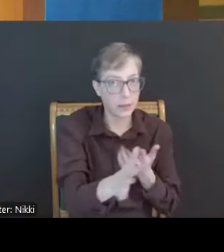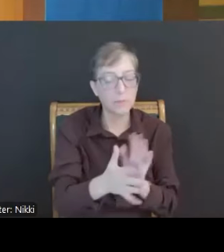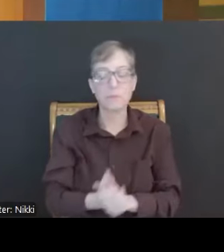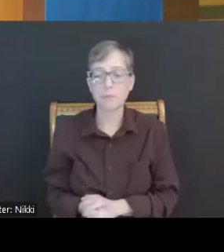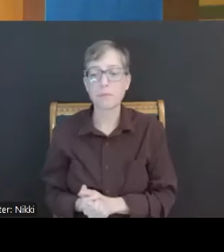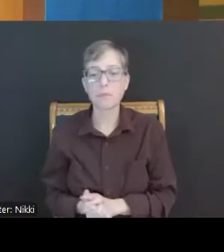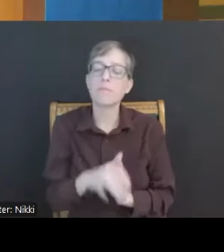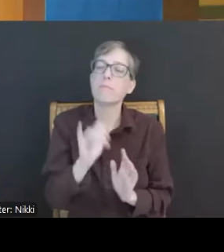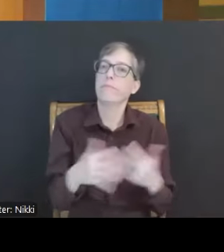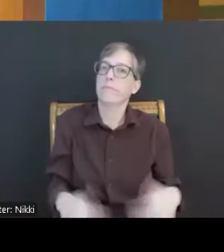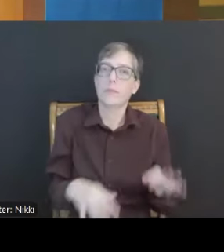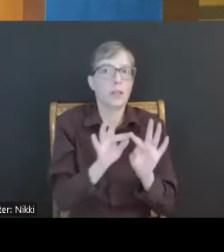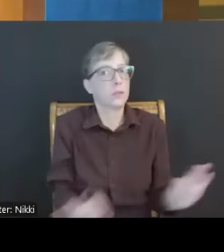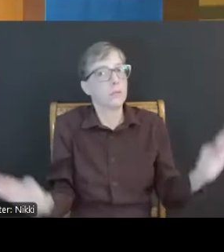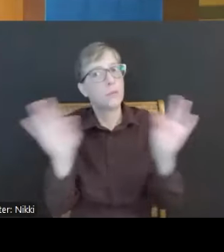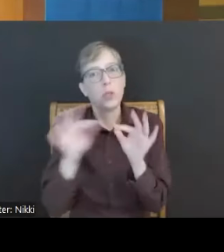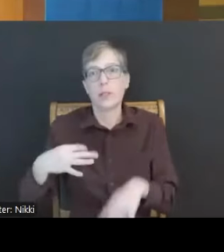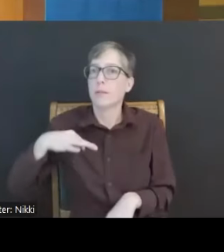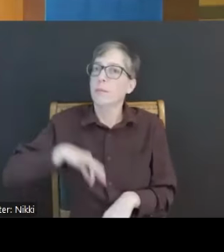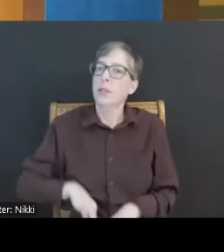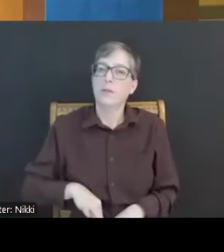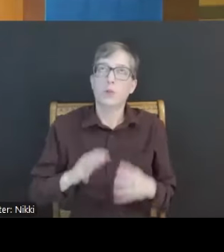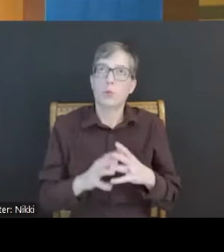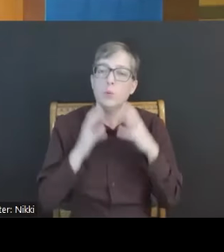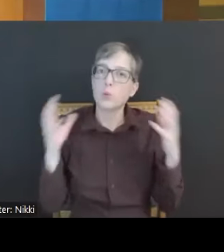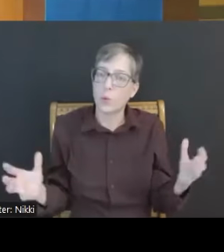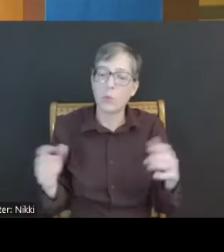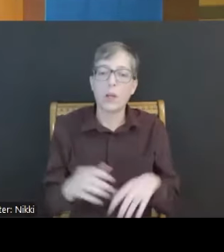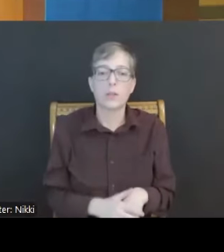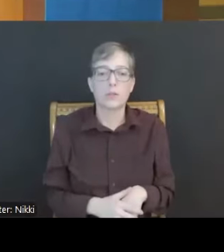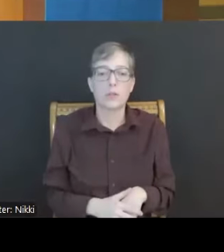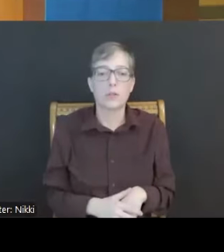being out in the community um having resource tables Health faires connecting with our school